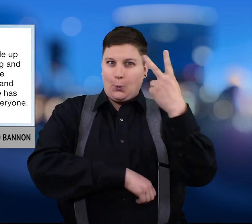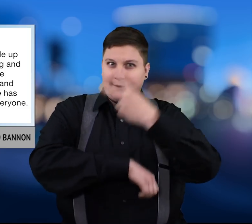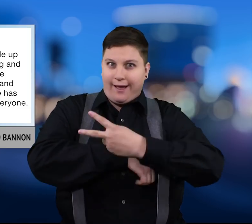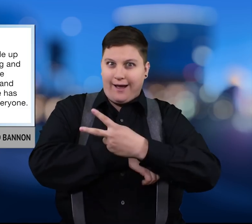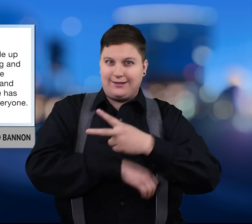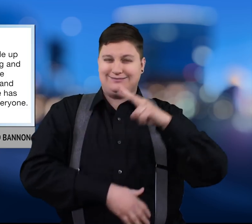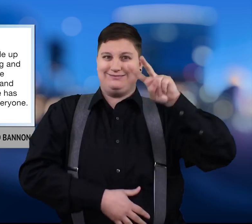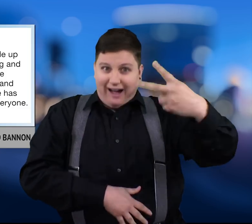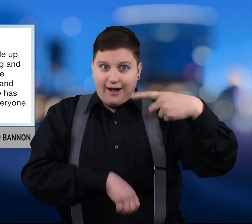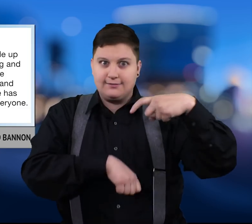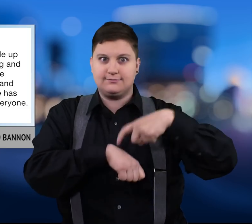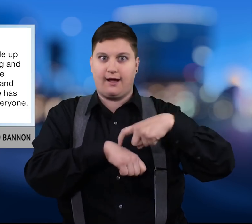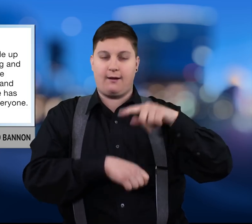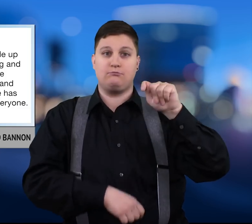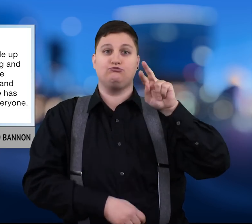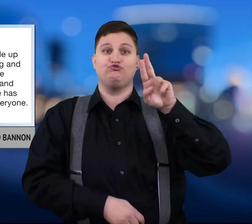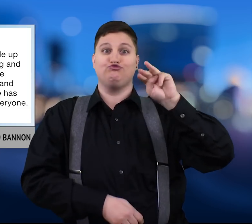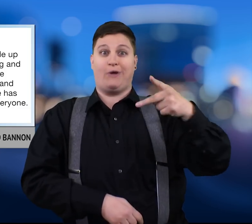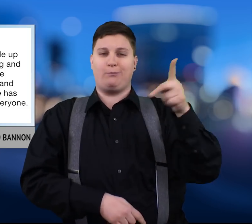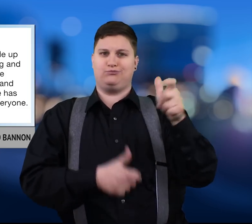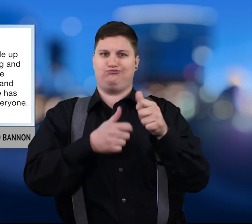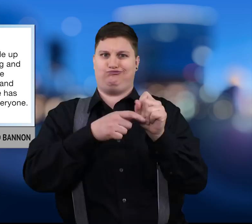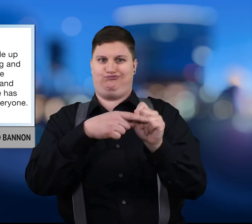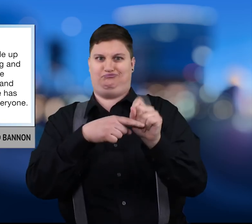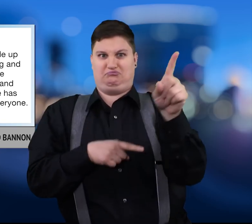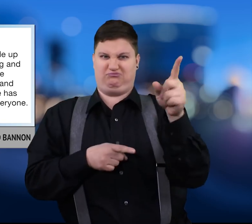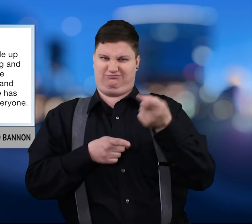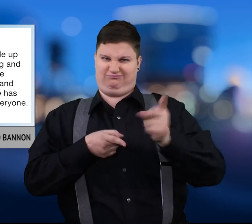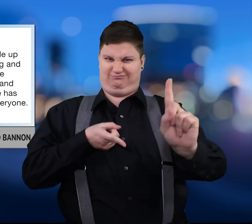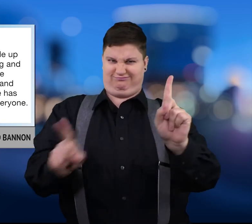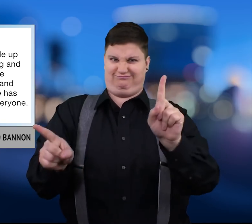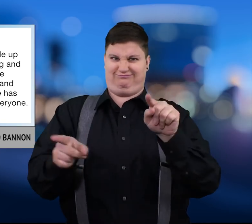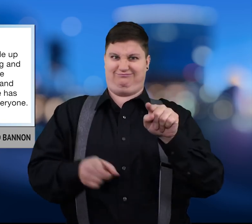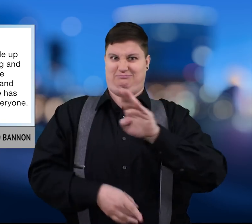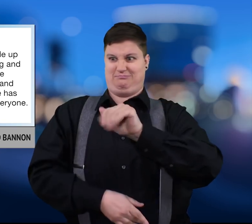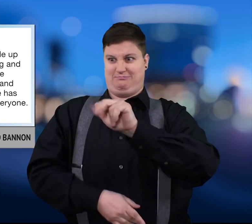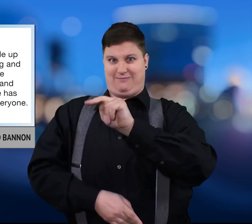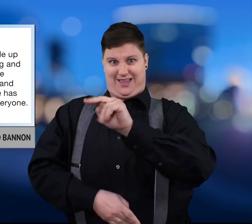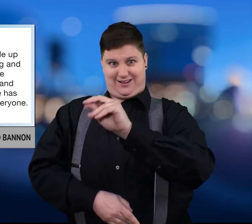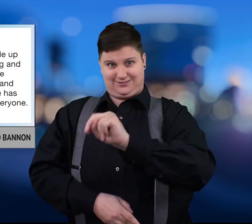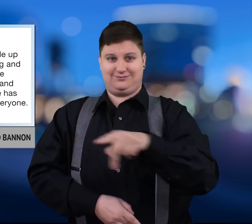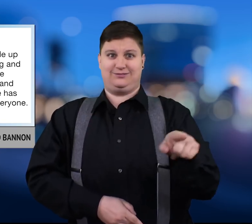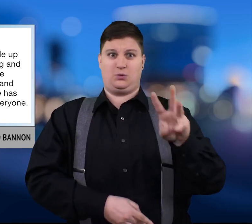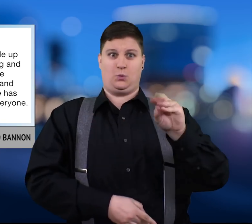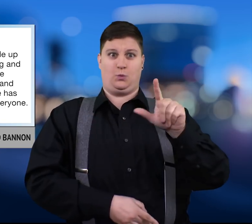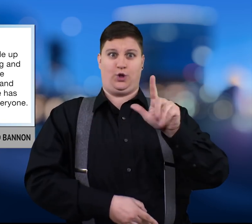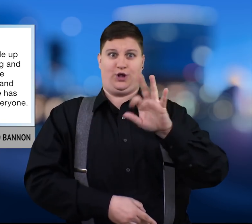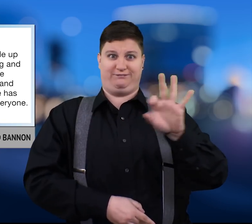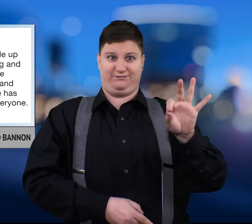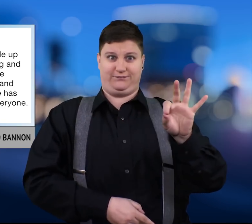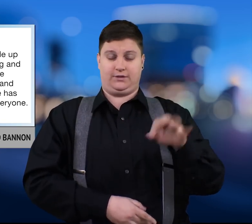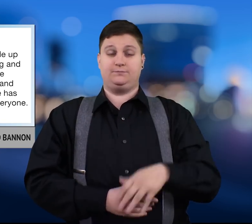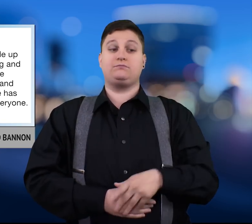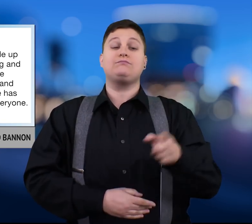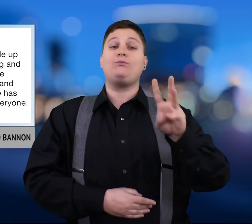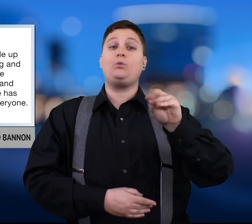That was a second time in two days that Trump slammed Bannon and Wolff on twitter.